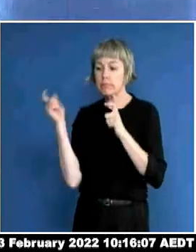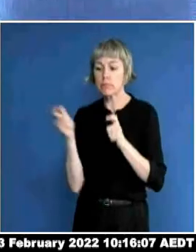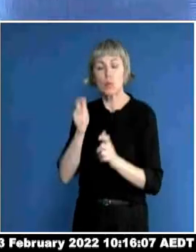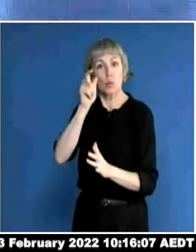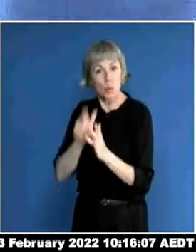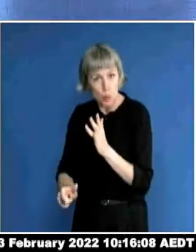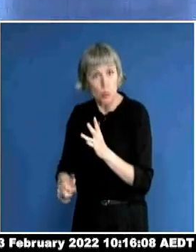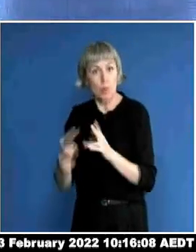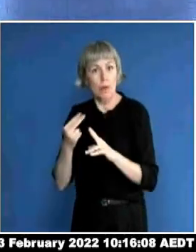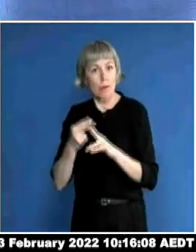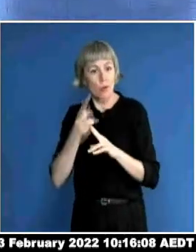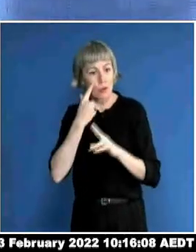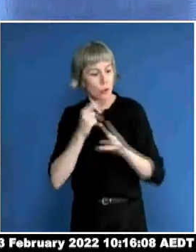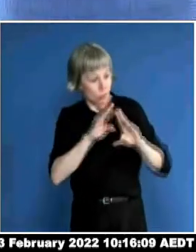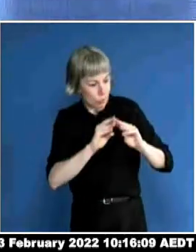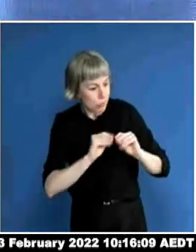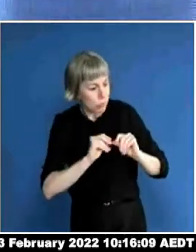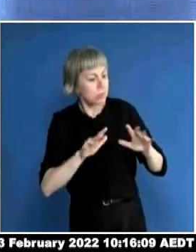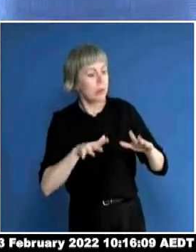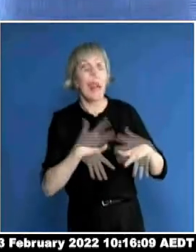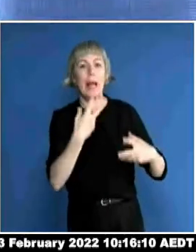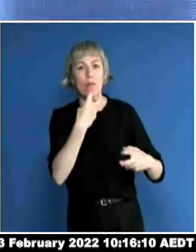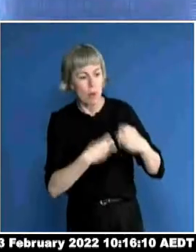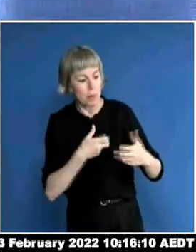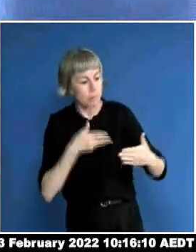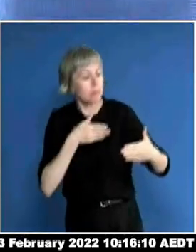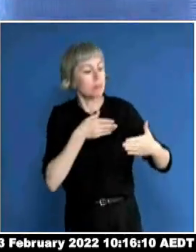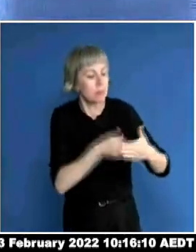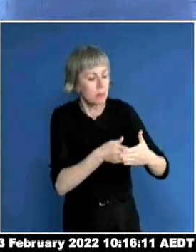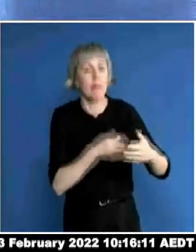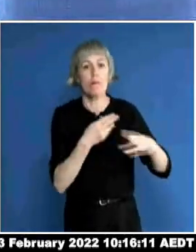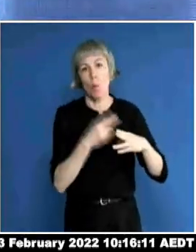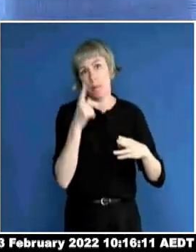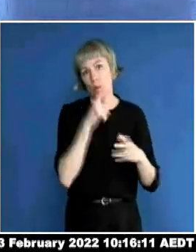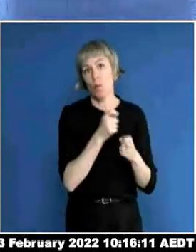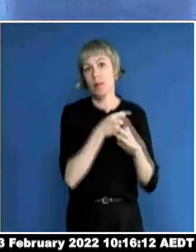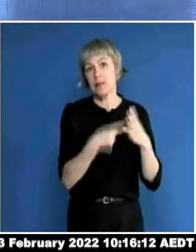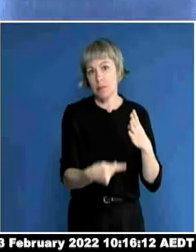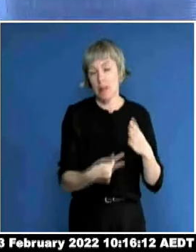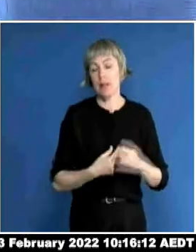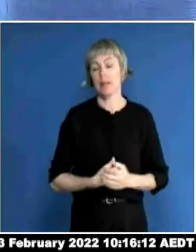employment for people with disability that was held in November 2021.